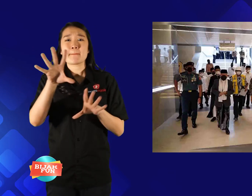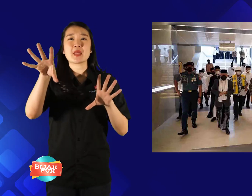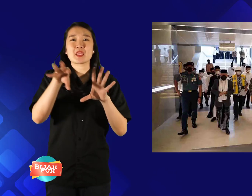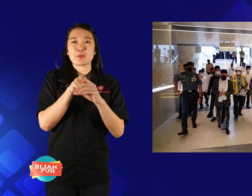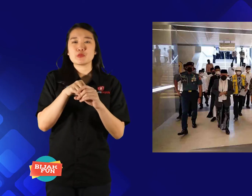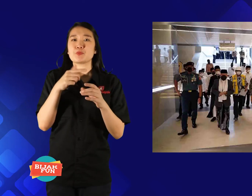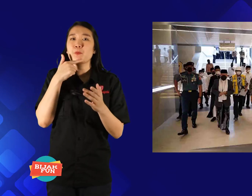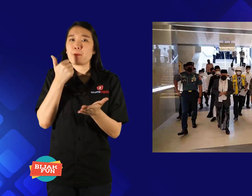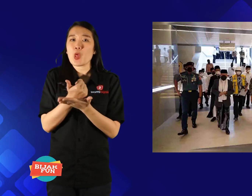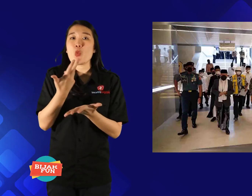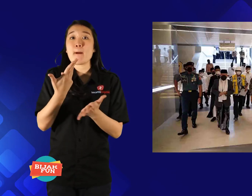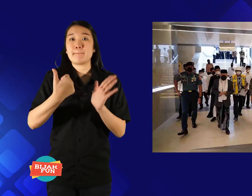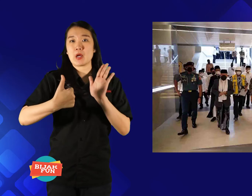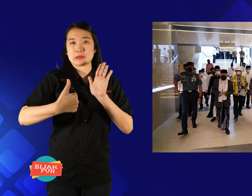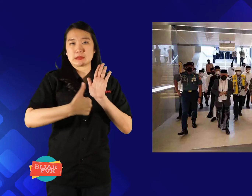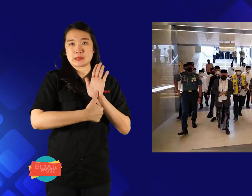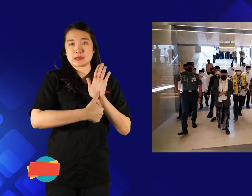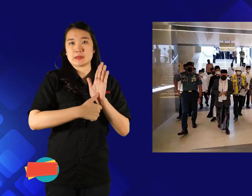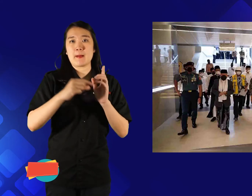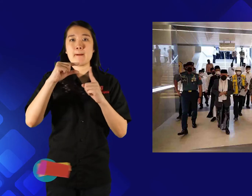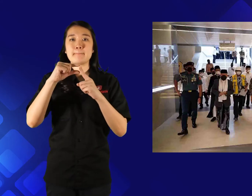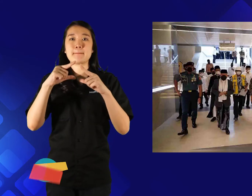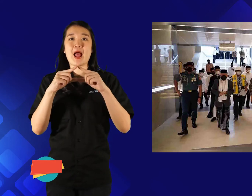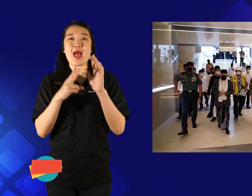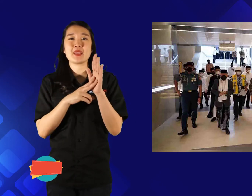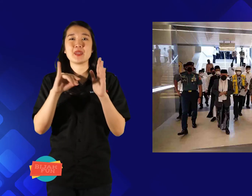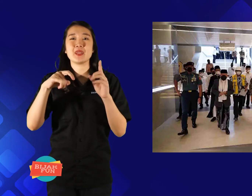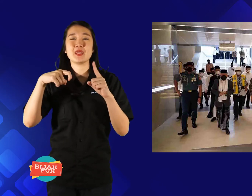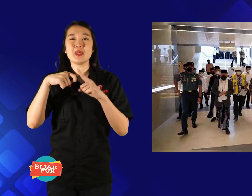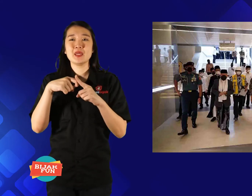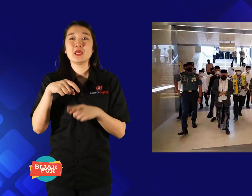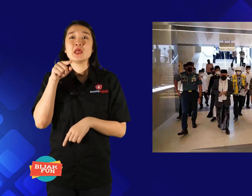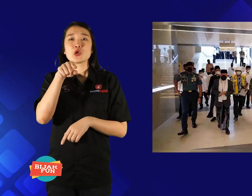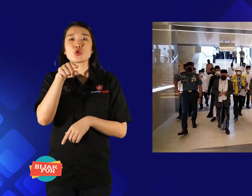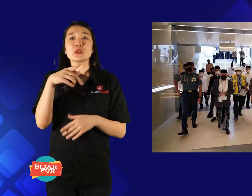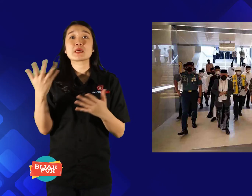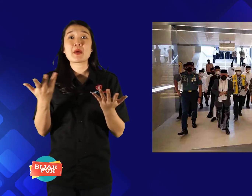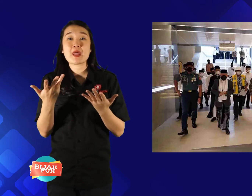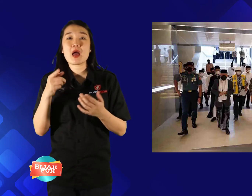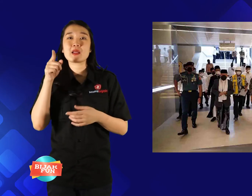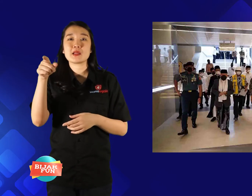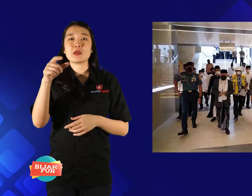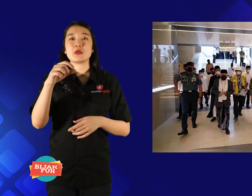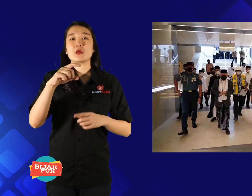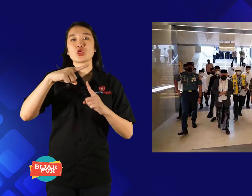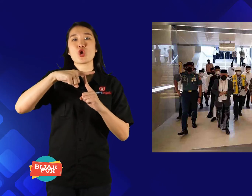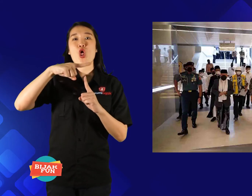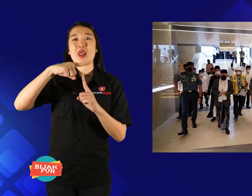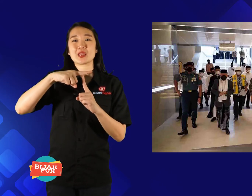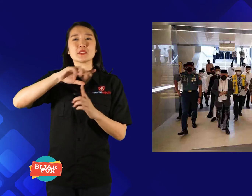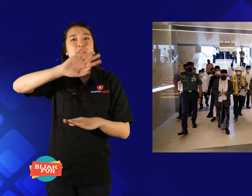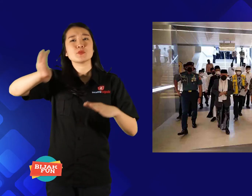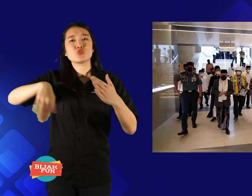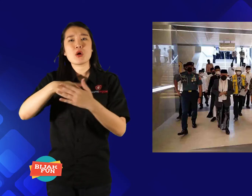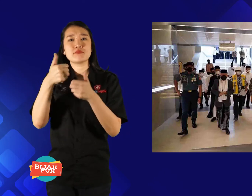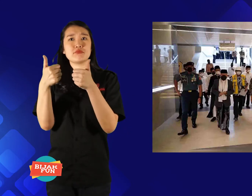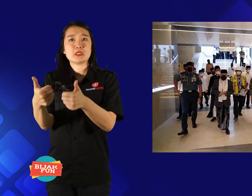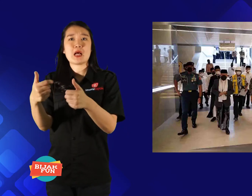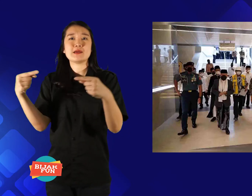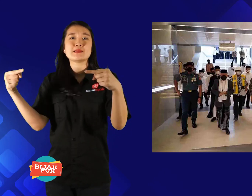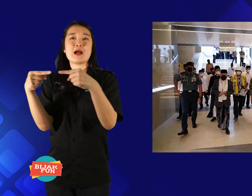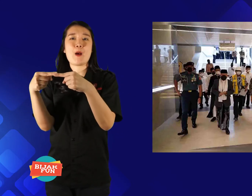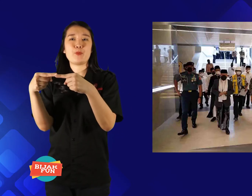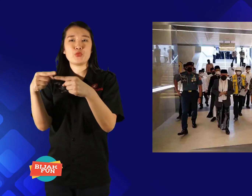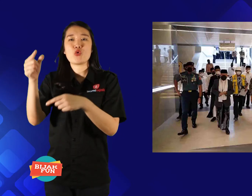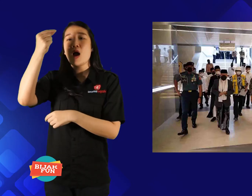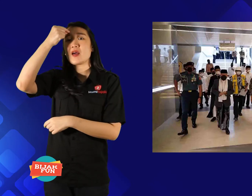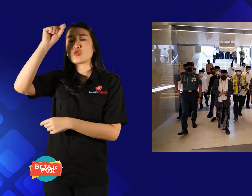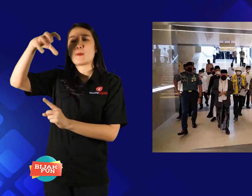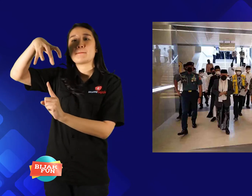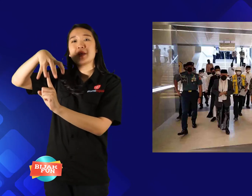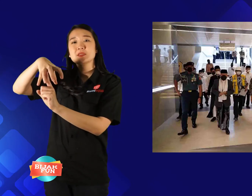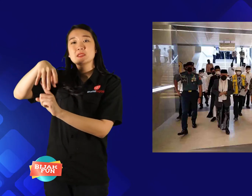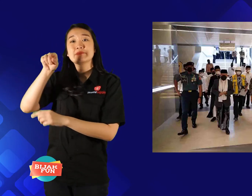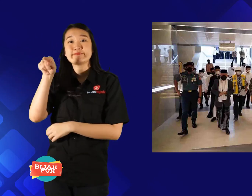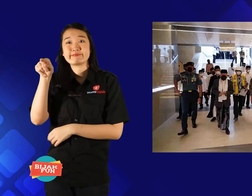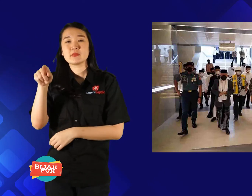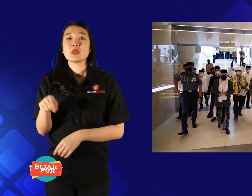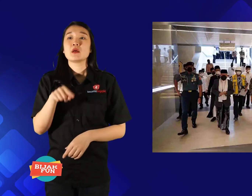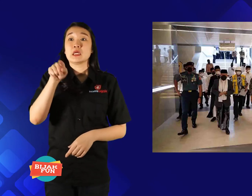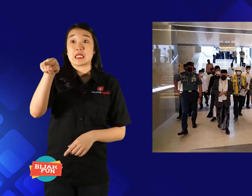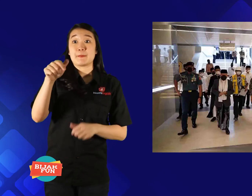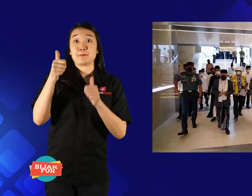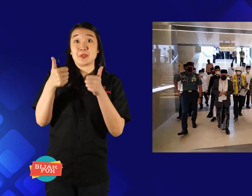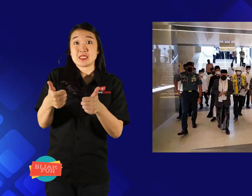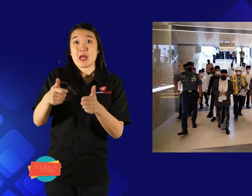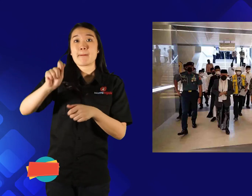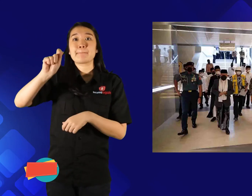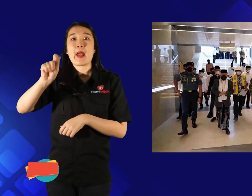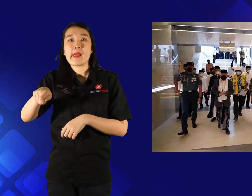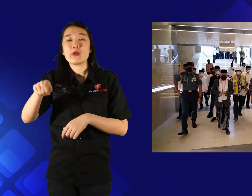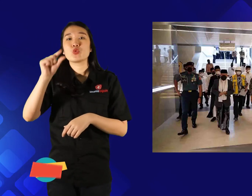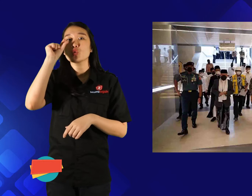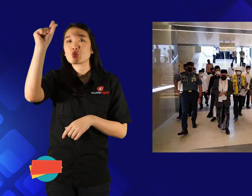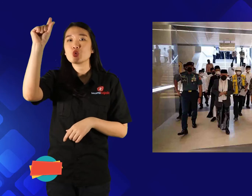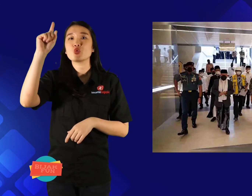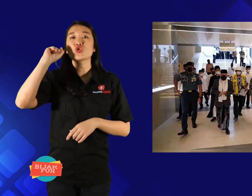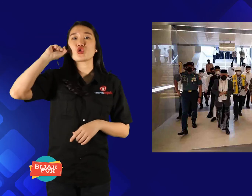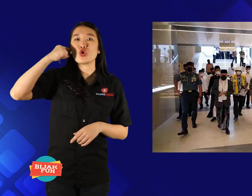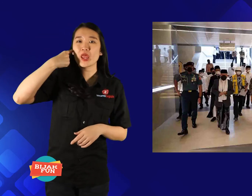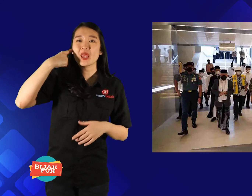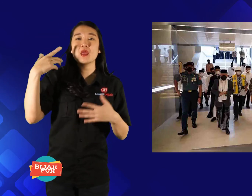including needing a toilet panic button where all can connected to the mosque's office which can be accessed by deaf people.